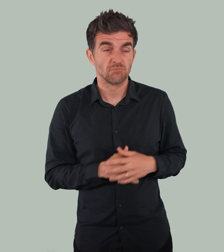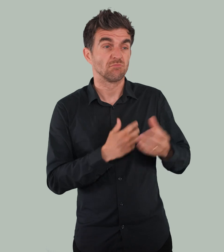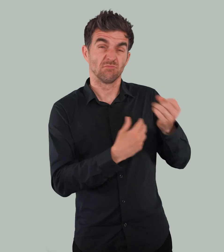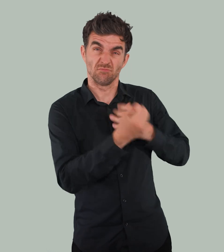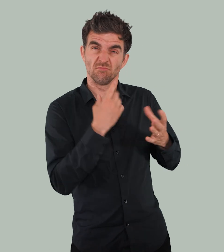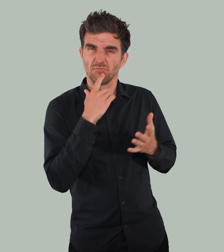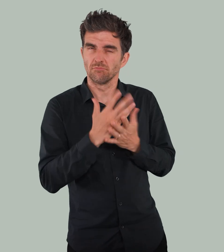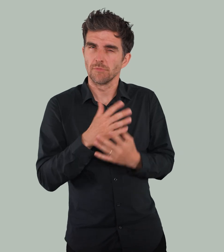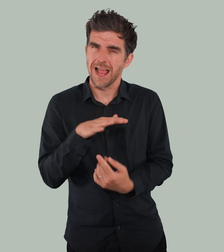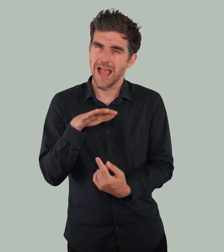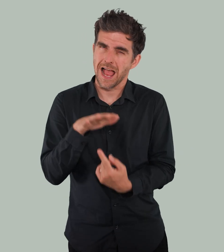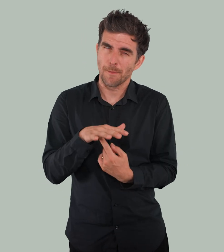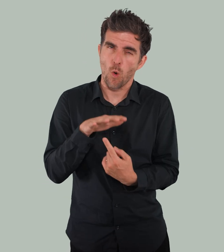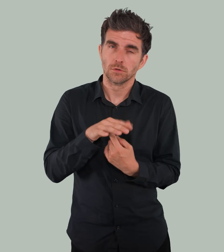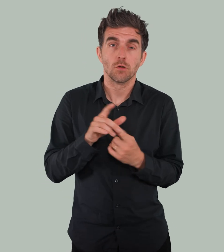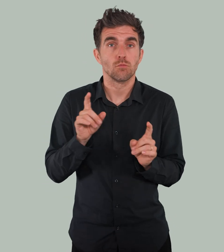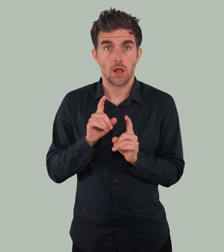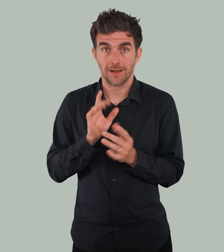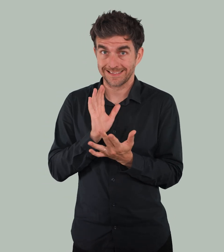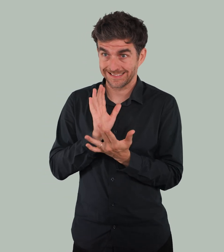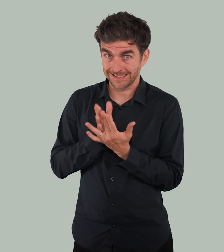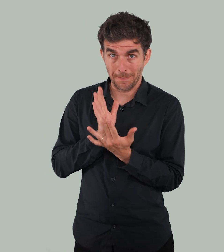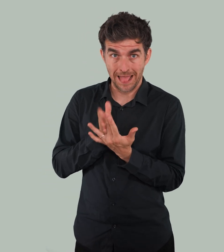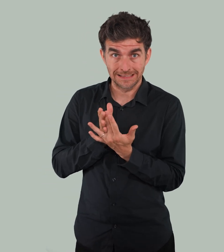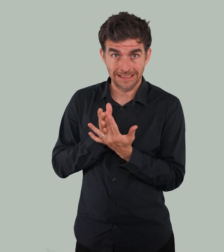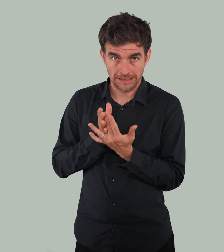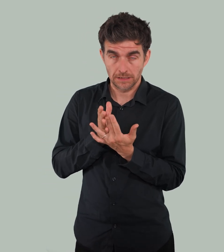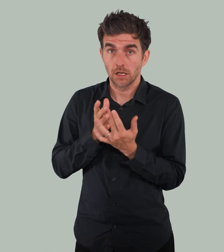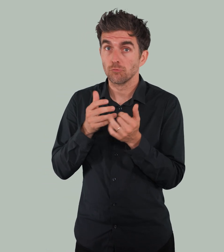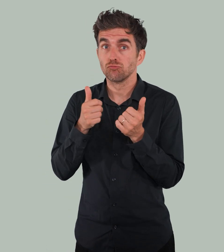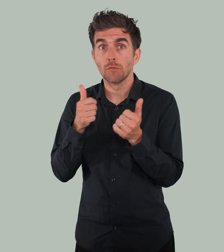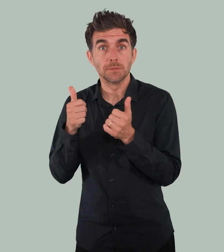Respondents highlight the importance of embedding accessibility and reasonable